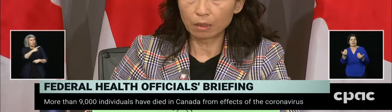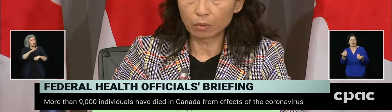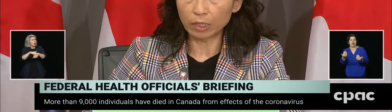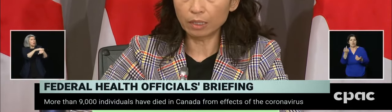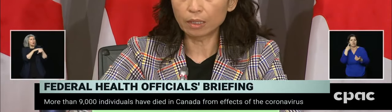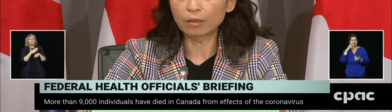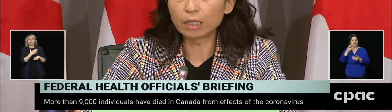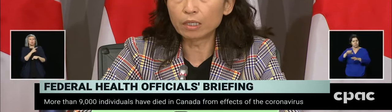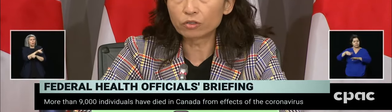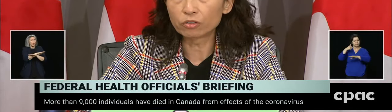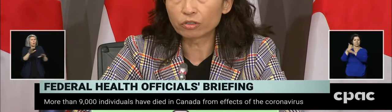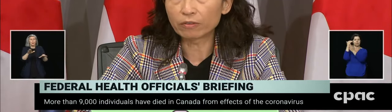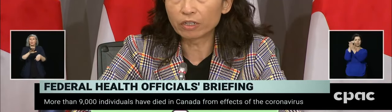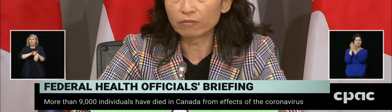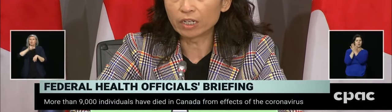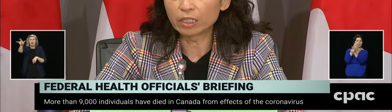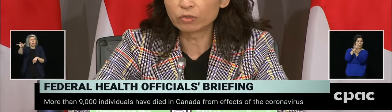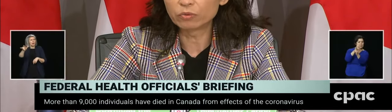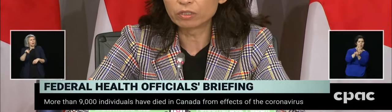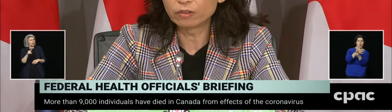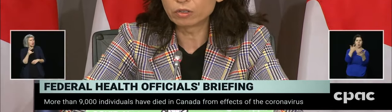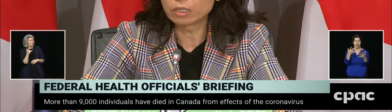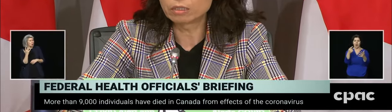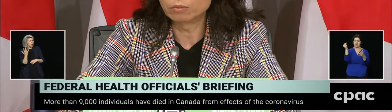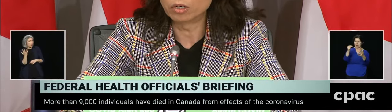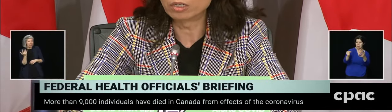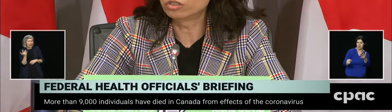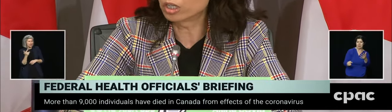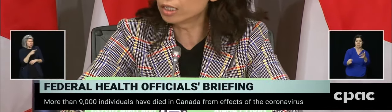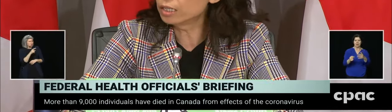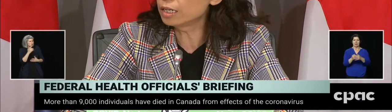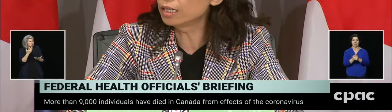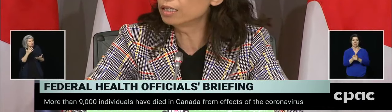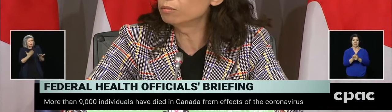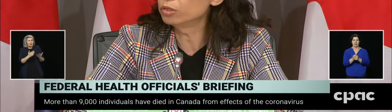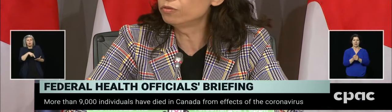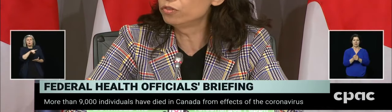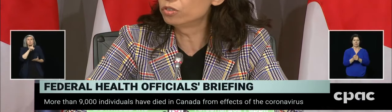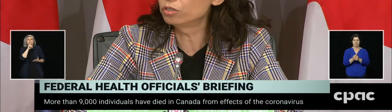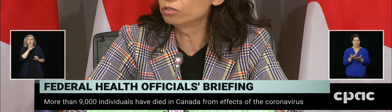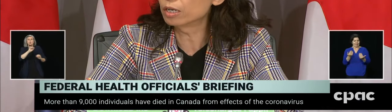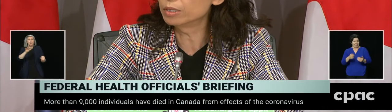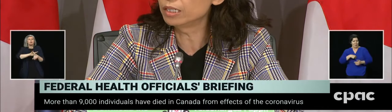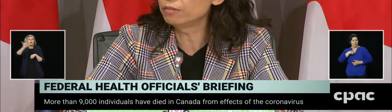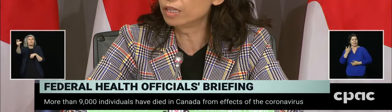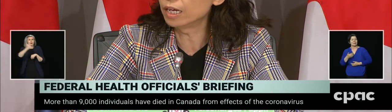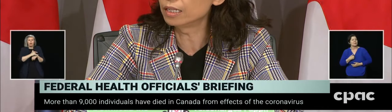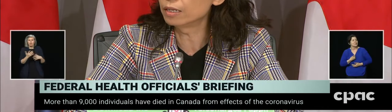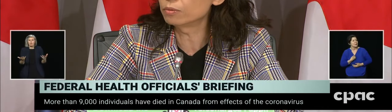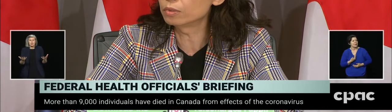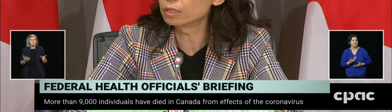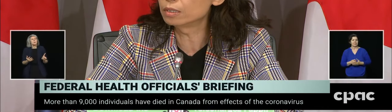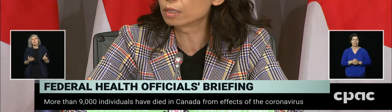TO GO AT ALL?